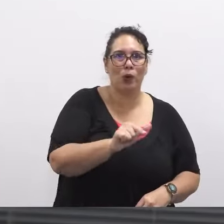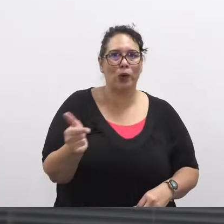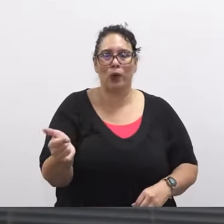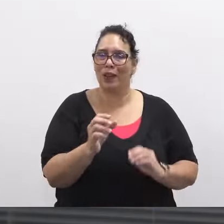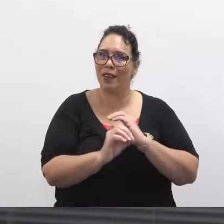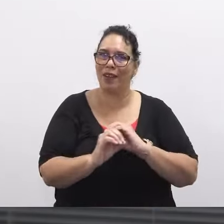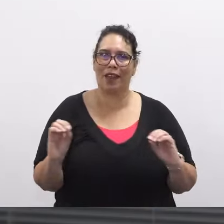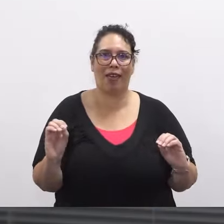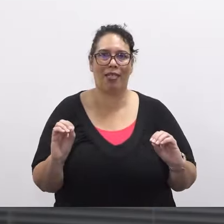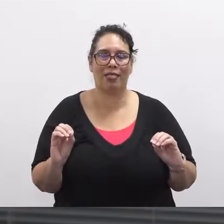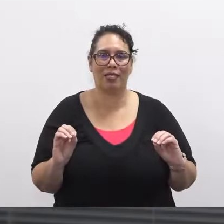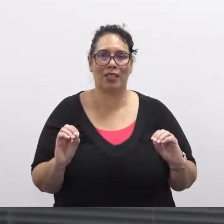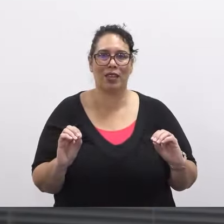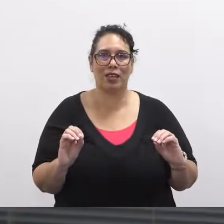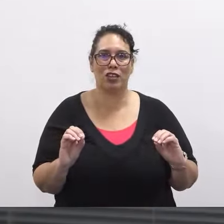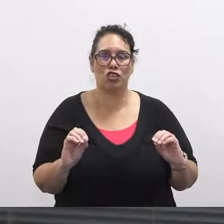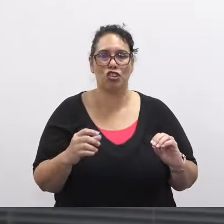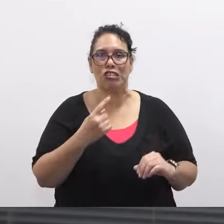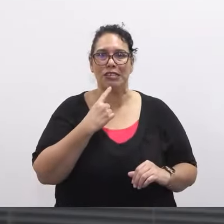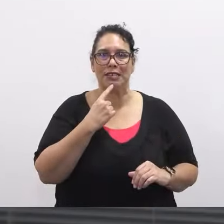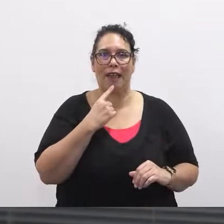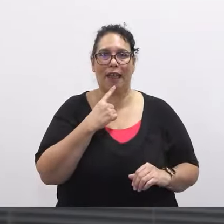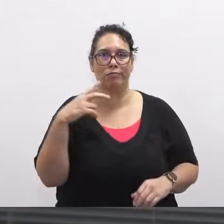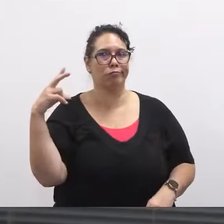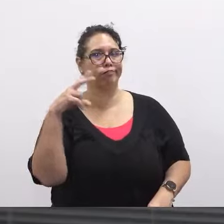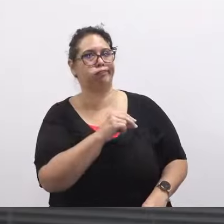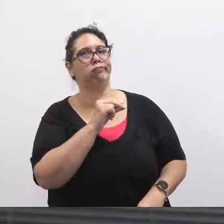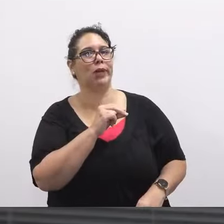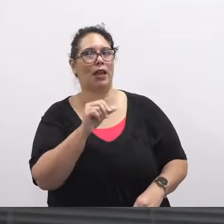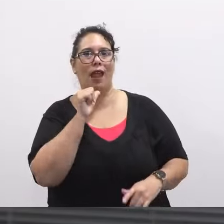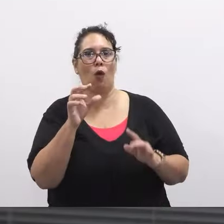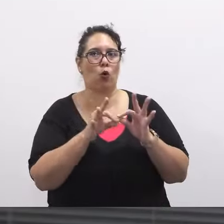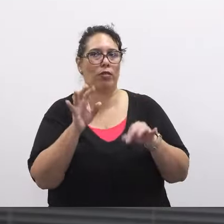you guys are just telling us that we're not worth the time. So with that said,